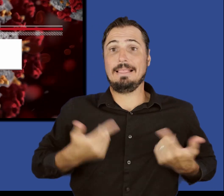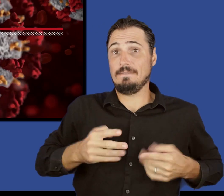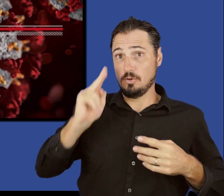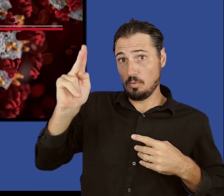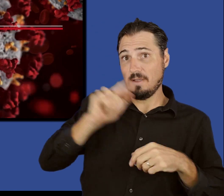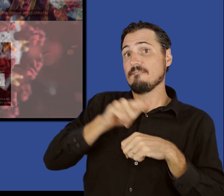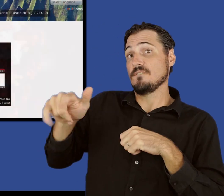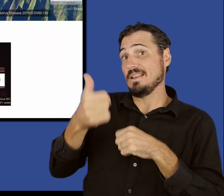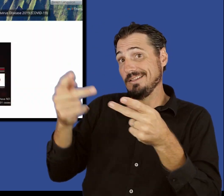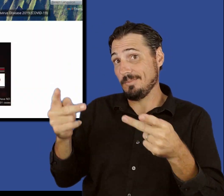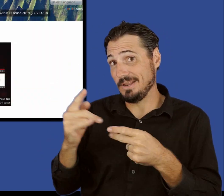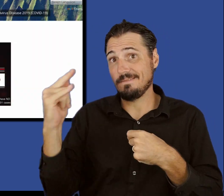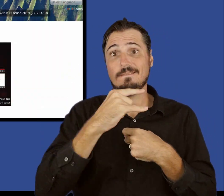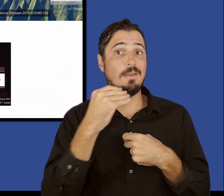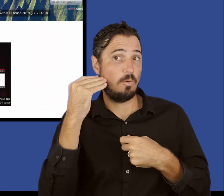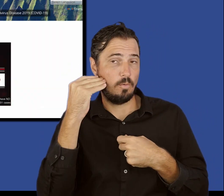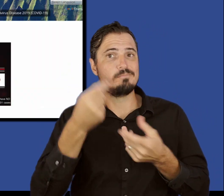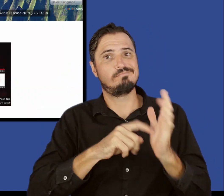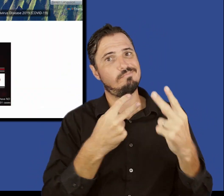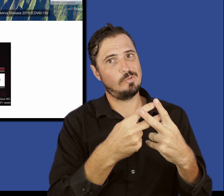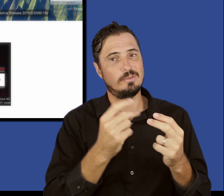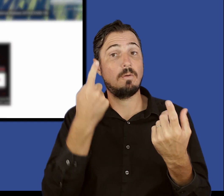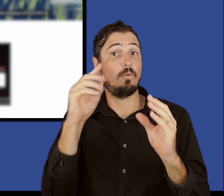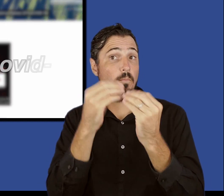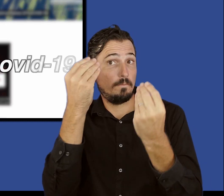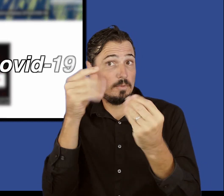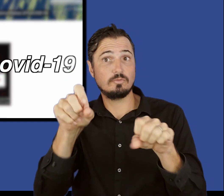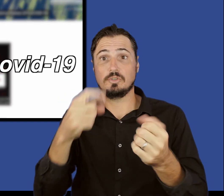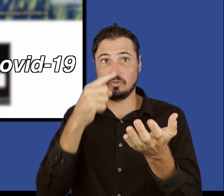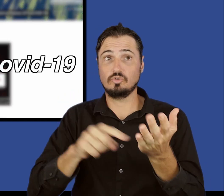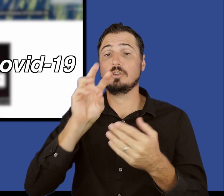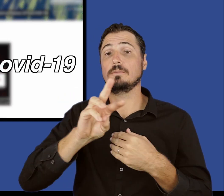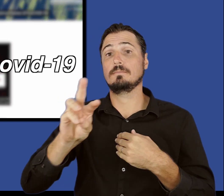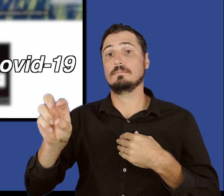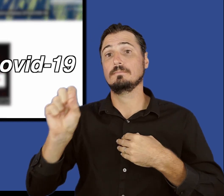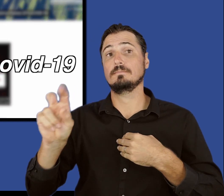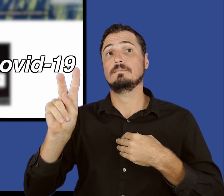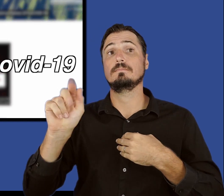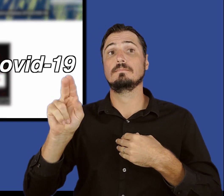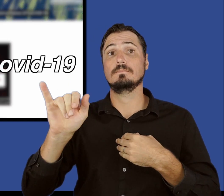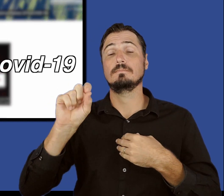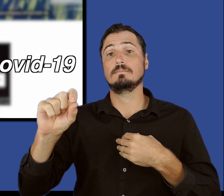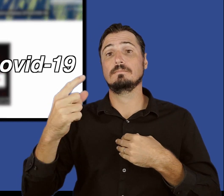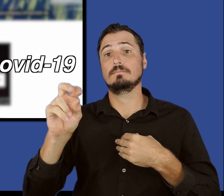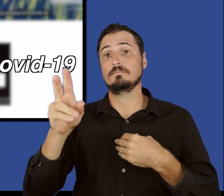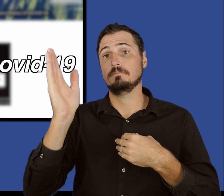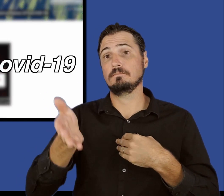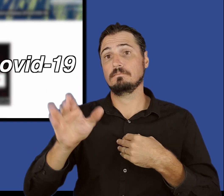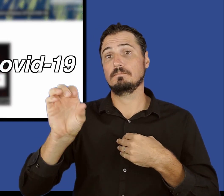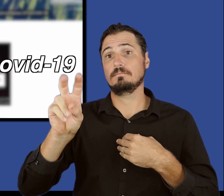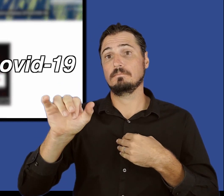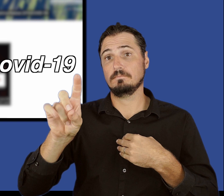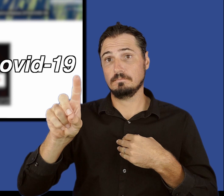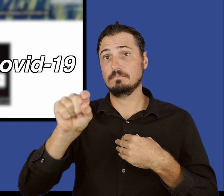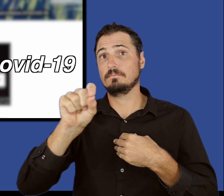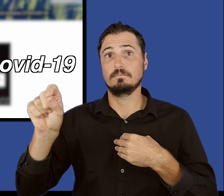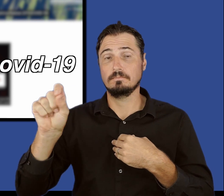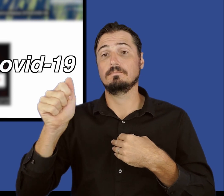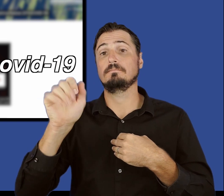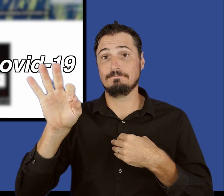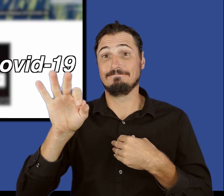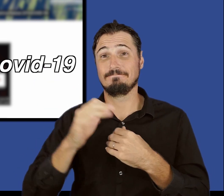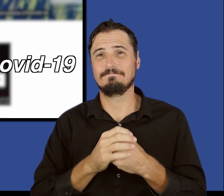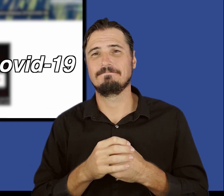For additional information, please visit the Kaua`i Emergency Management Agency website at www.kauai.gov/COVID-19